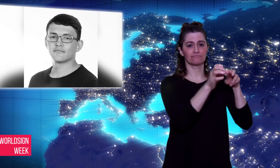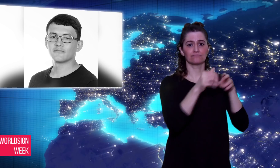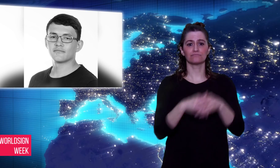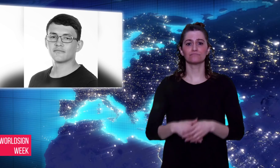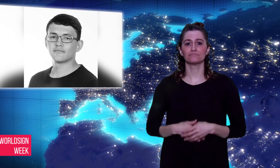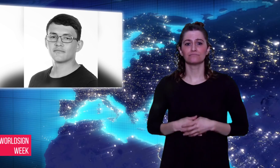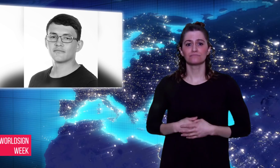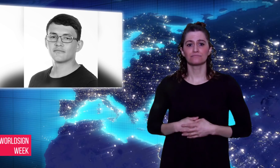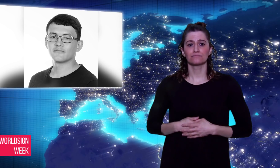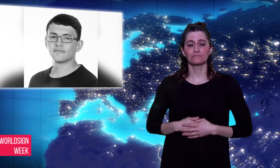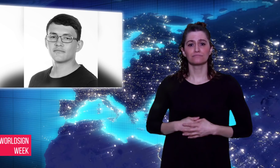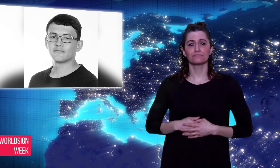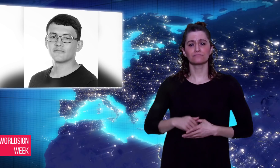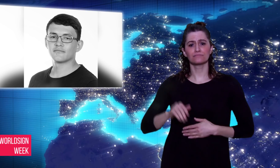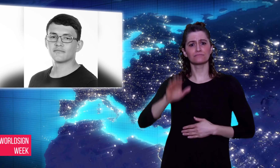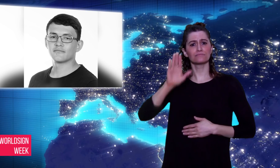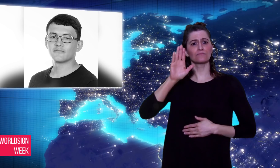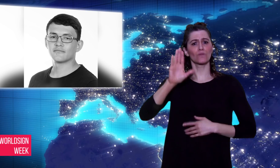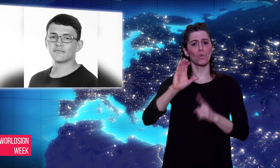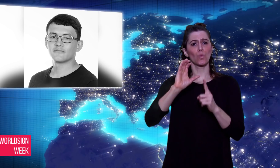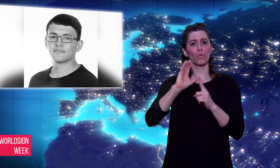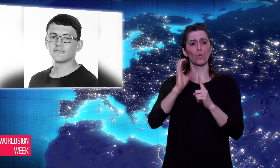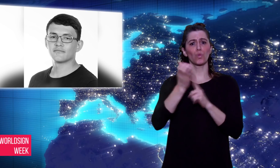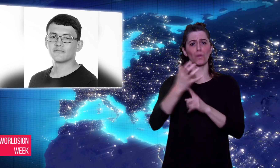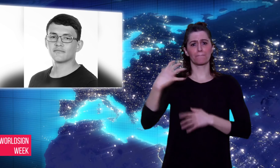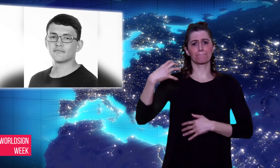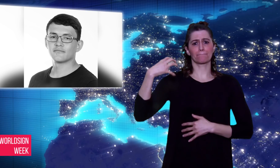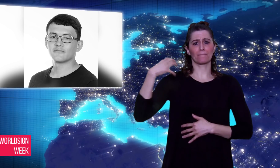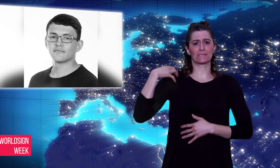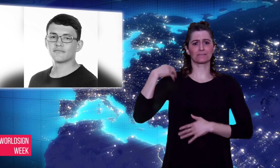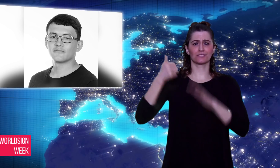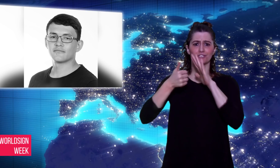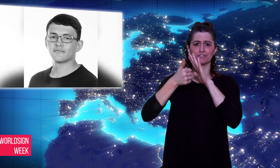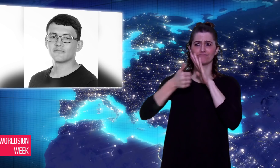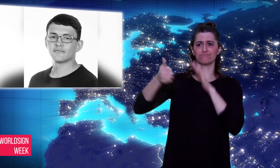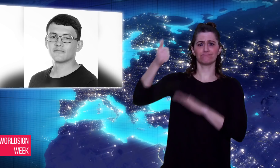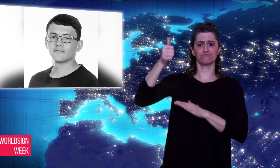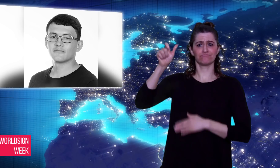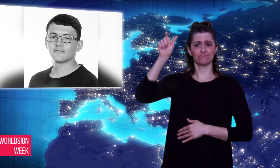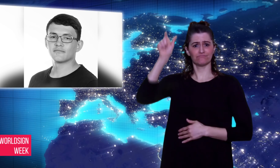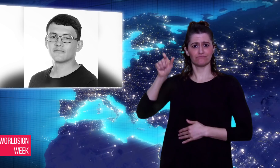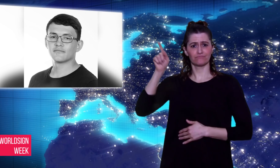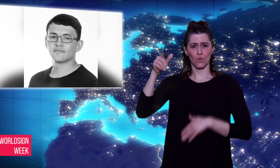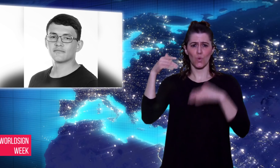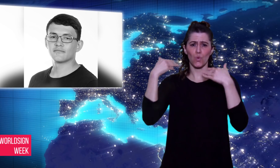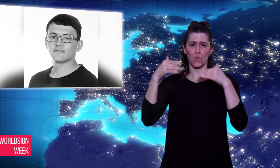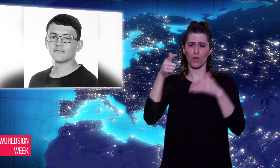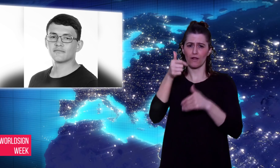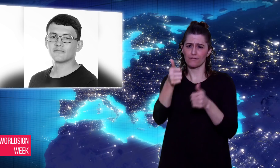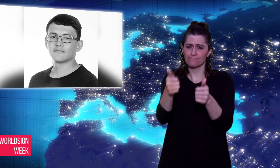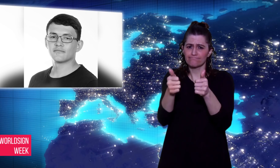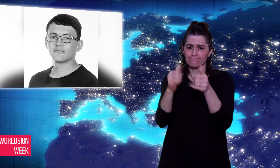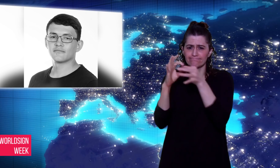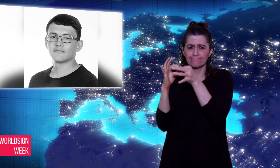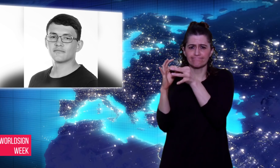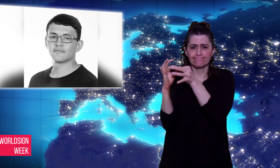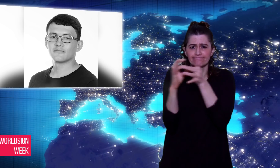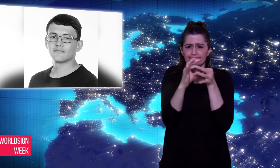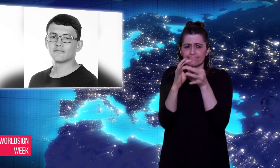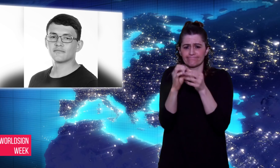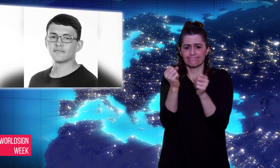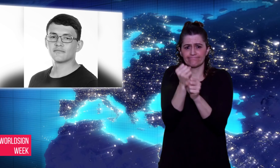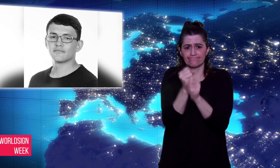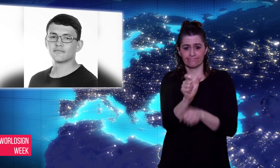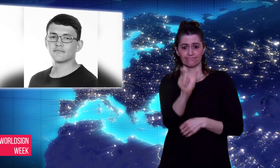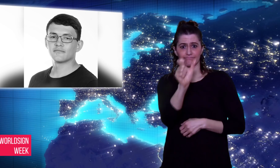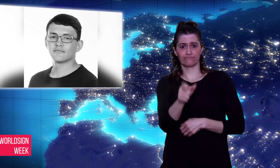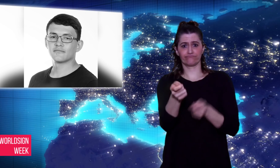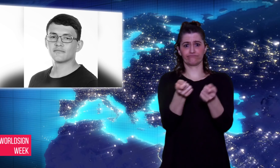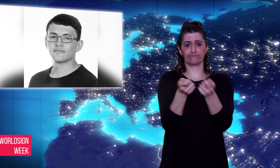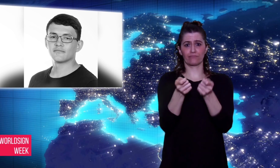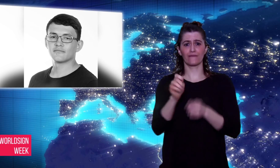Culture Minister, a close ally of Fico,